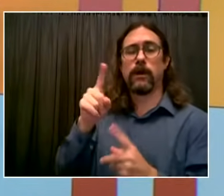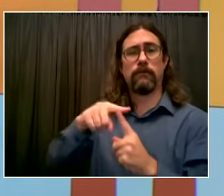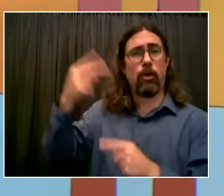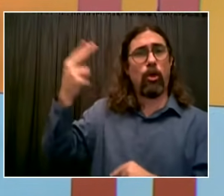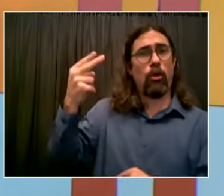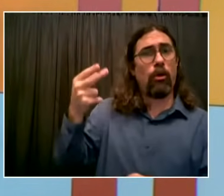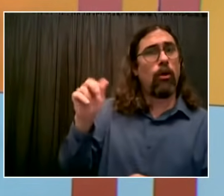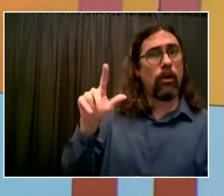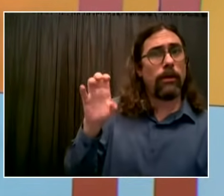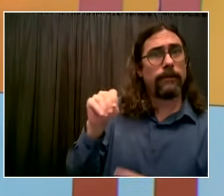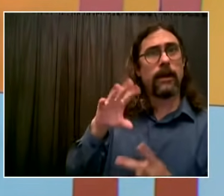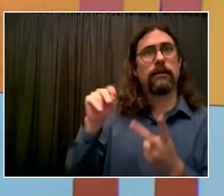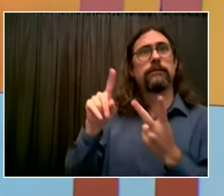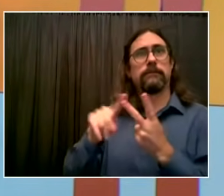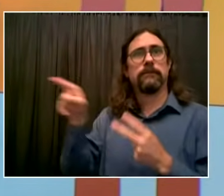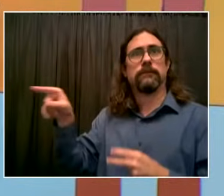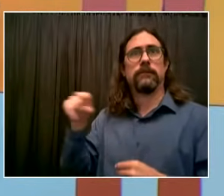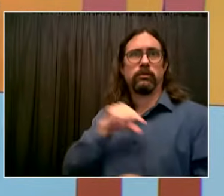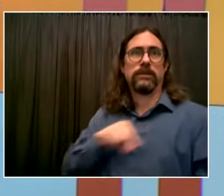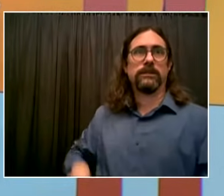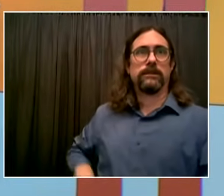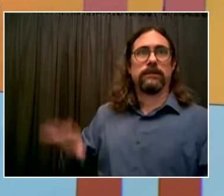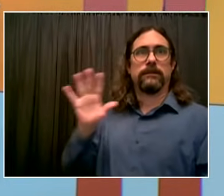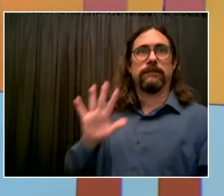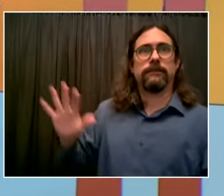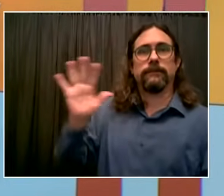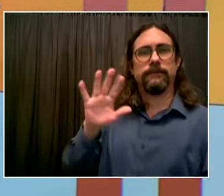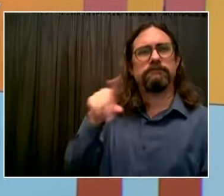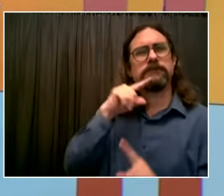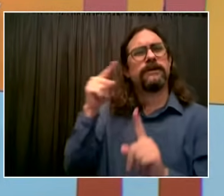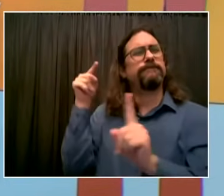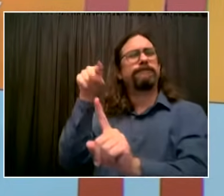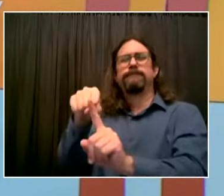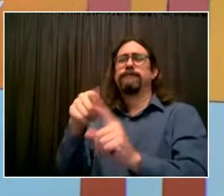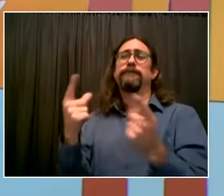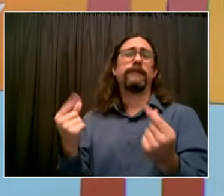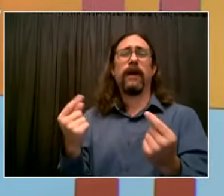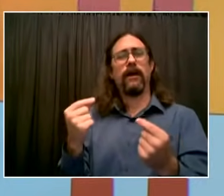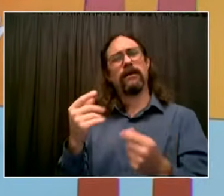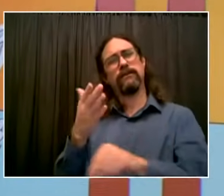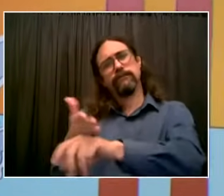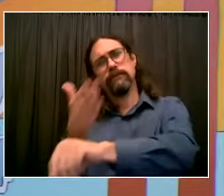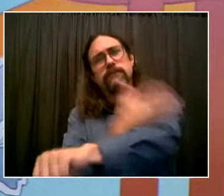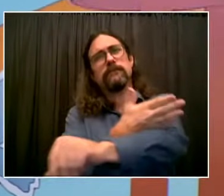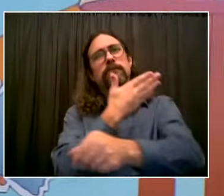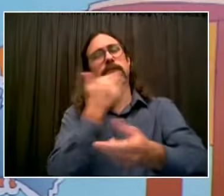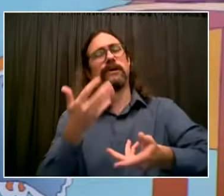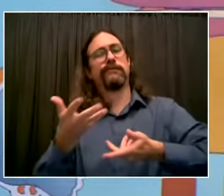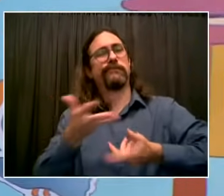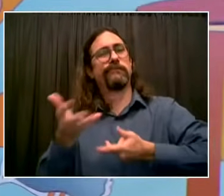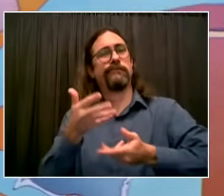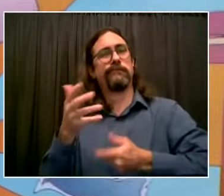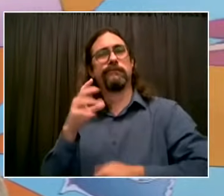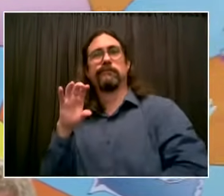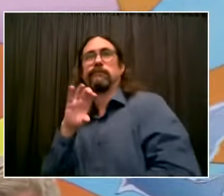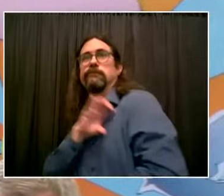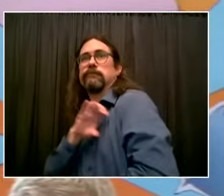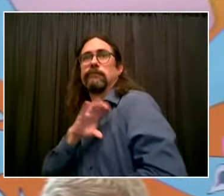WANTS THAT DEEPENING BOND THAT POLICE AND COMMUNITY, OUR CHIEF OF PATROL WHO HAS DONE SO MUCH